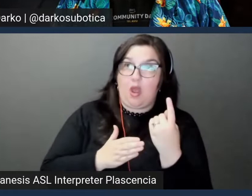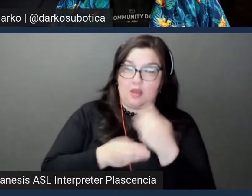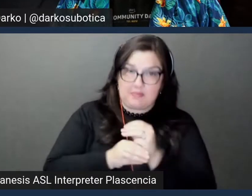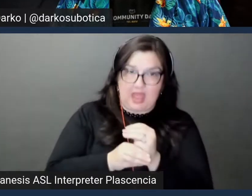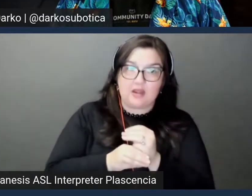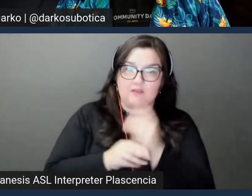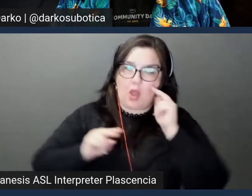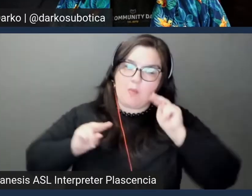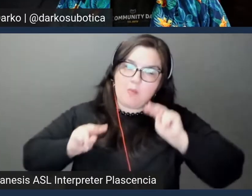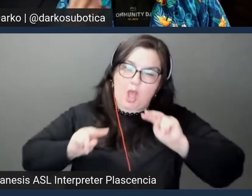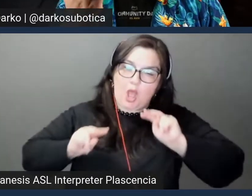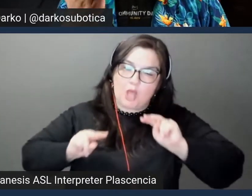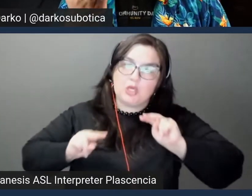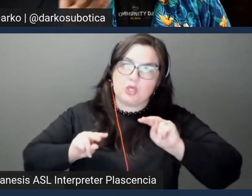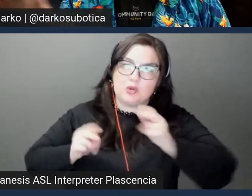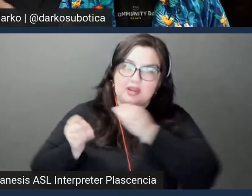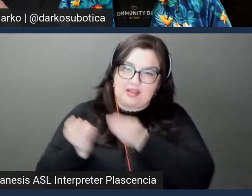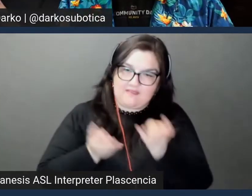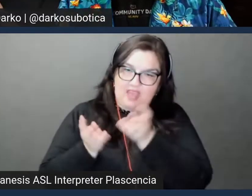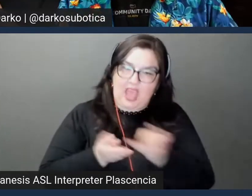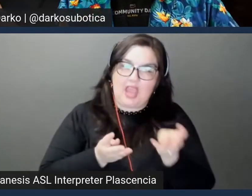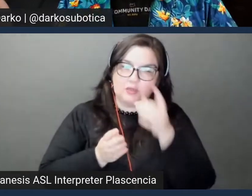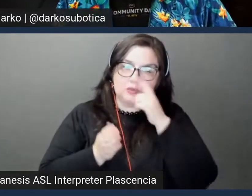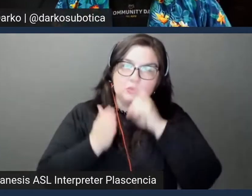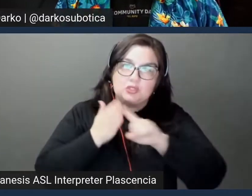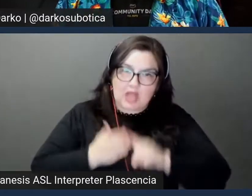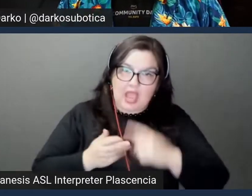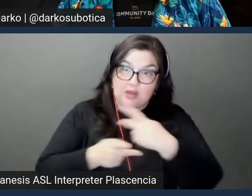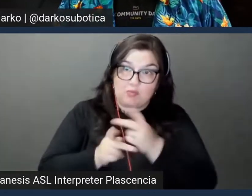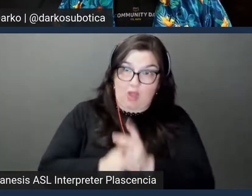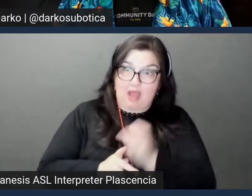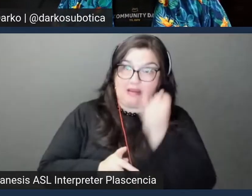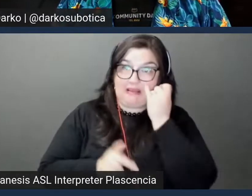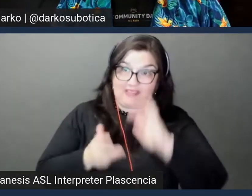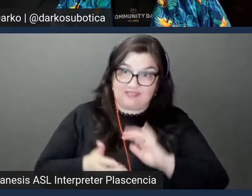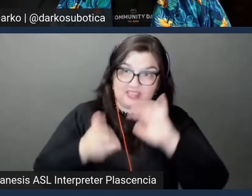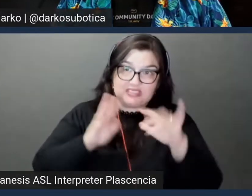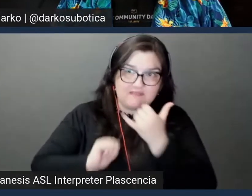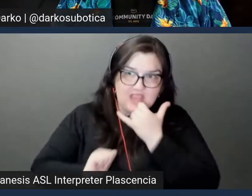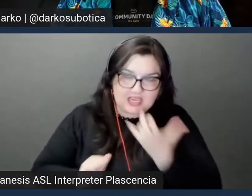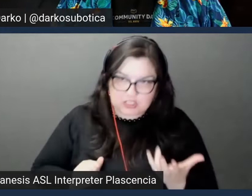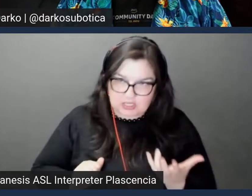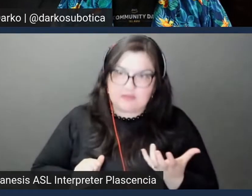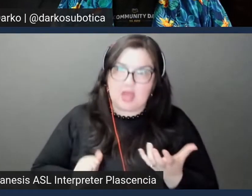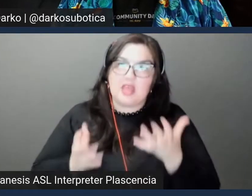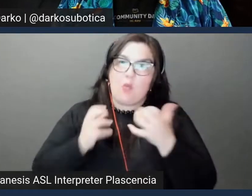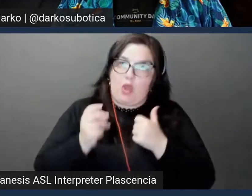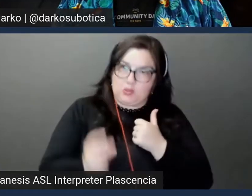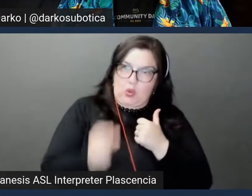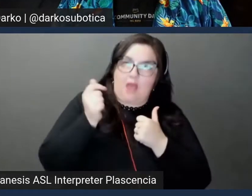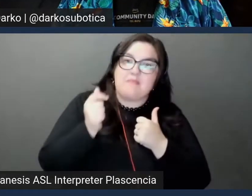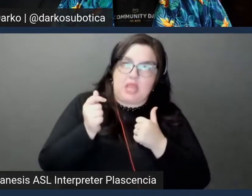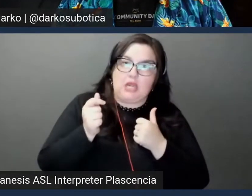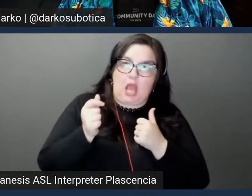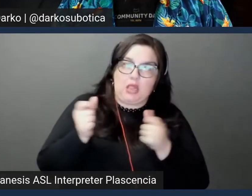if a product is defective, and if a product is defective, they want to immediately send a signal and stop the conveyor belt so somebody can go